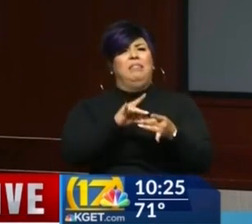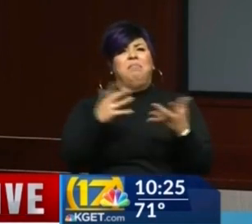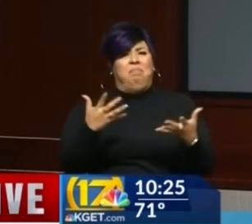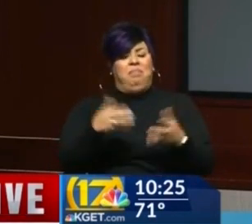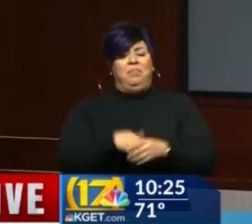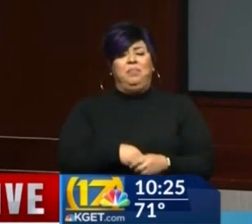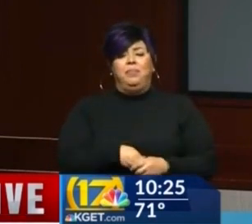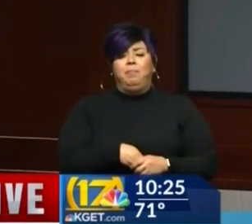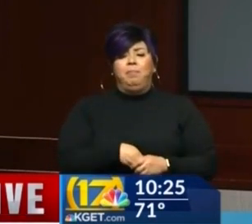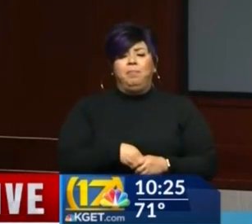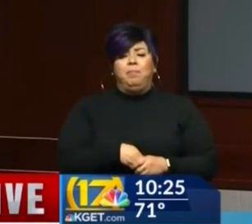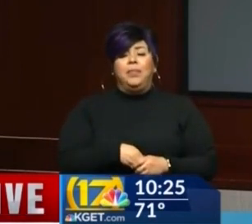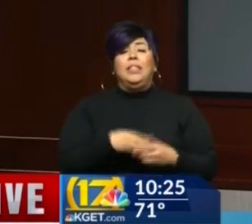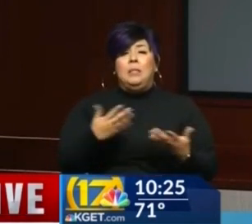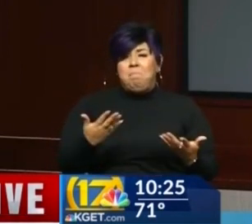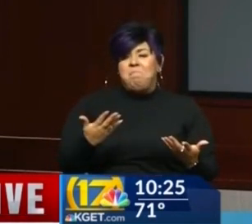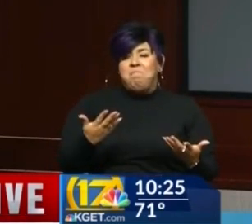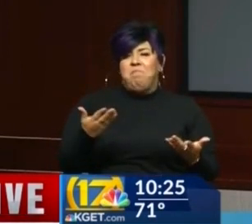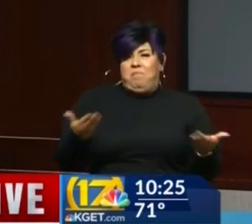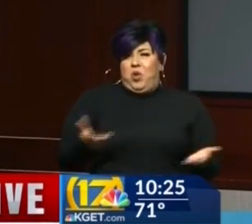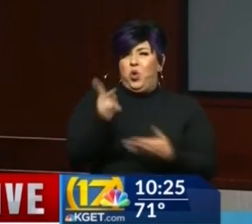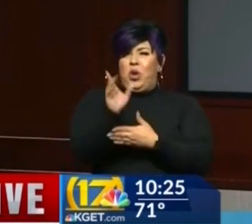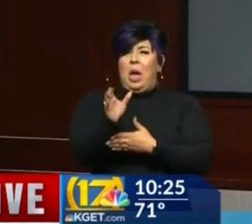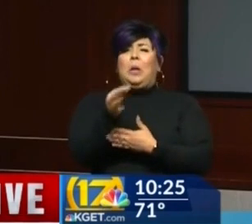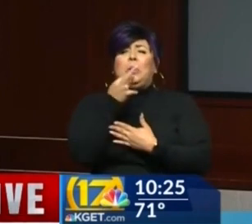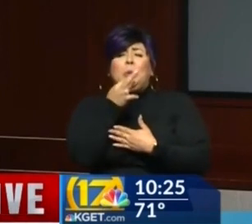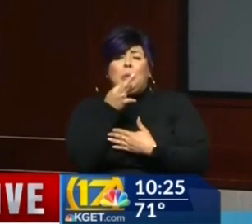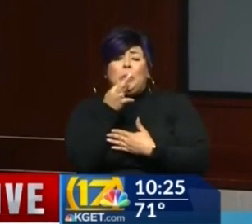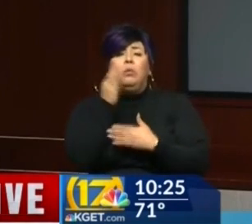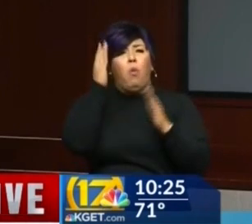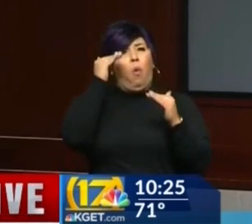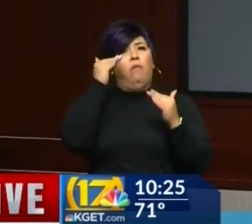BAKERSFIELD CALIFORNIAN. SAM MORGAN, ANY QUESTIONS? Reporter: YES, GOOD MORNING.